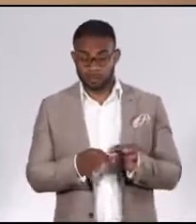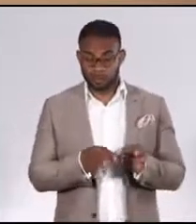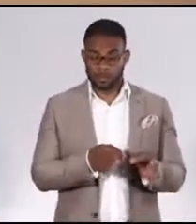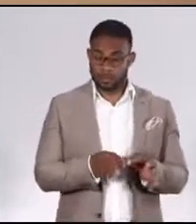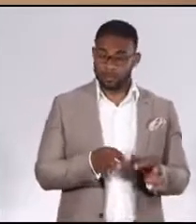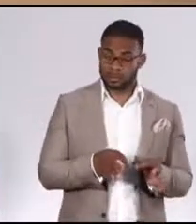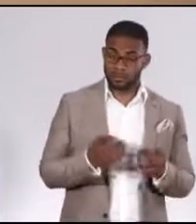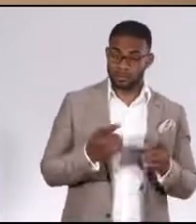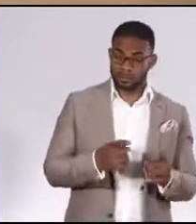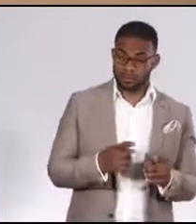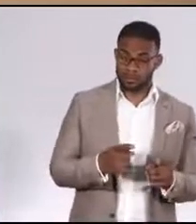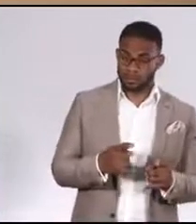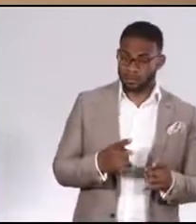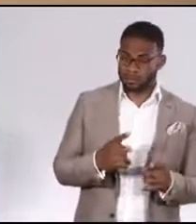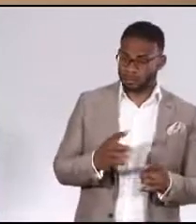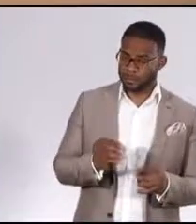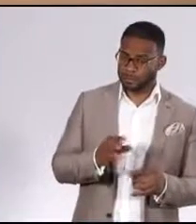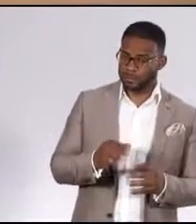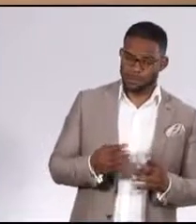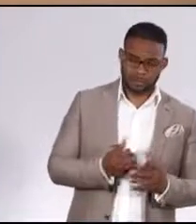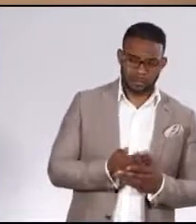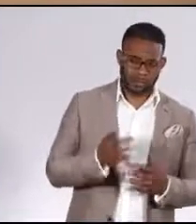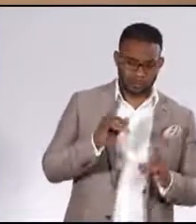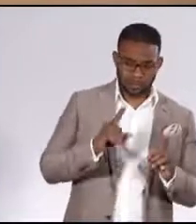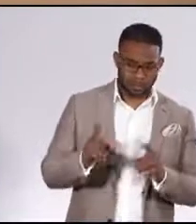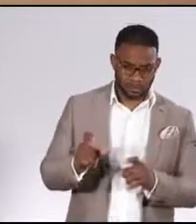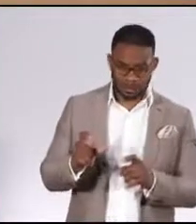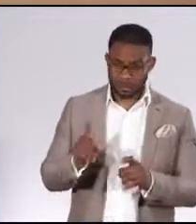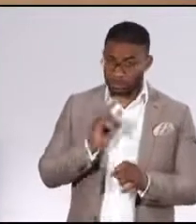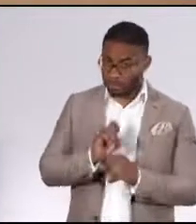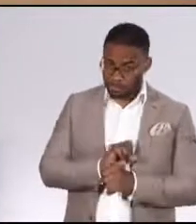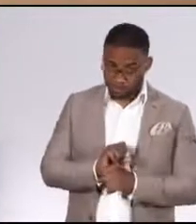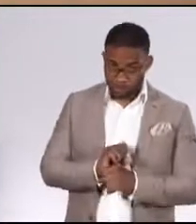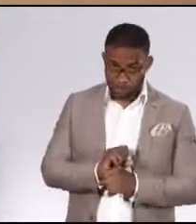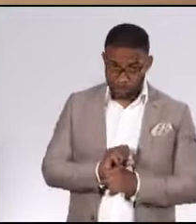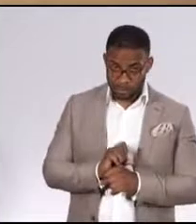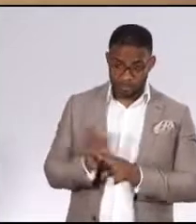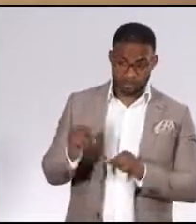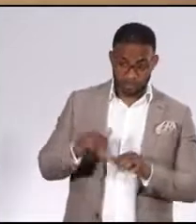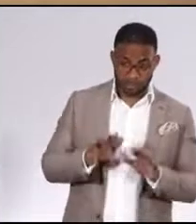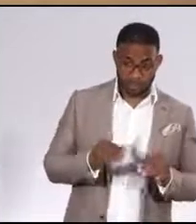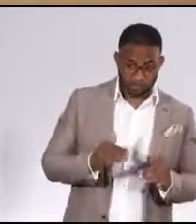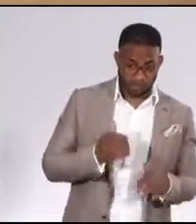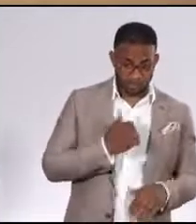as put through several tests. But ultimately he came in the room and apologized to me